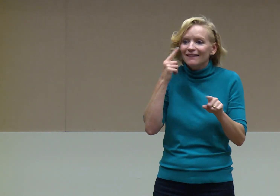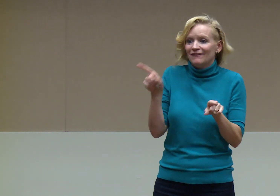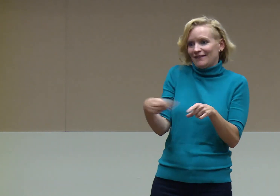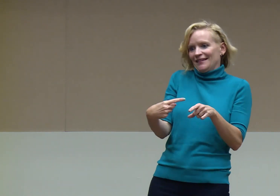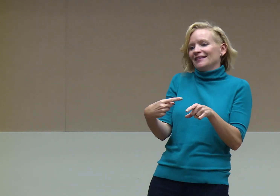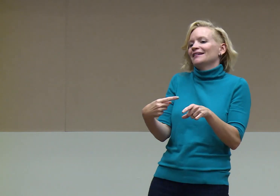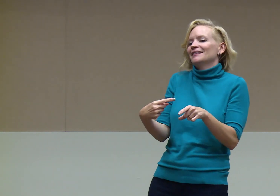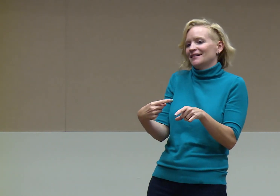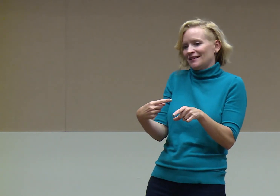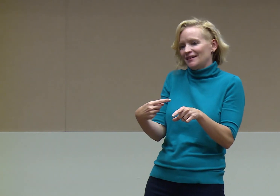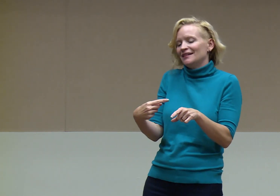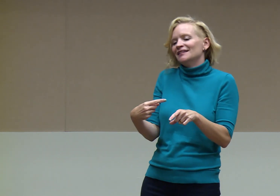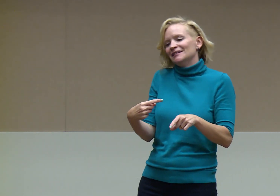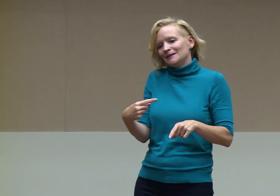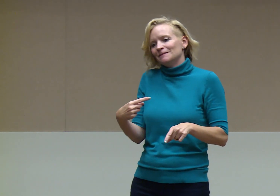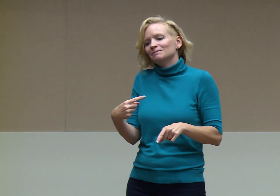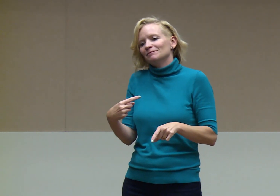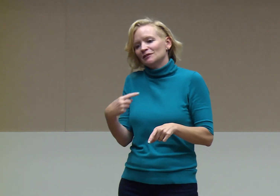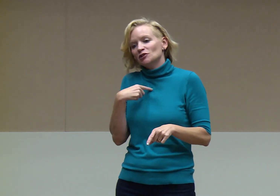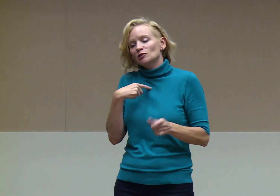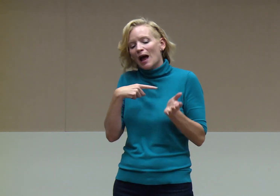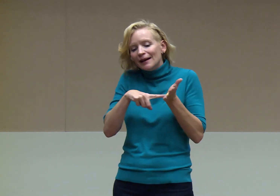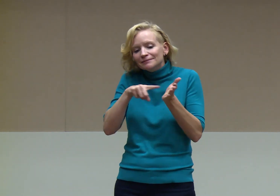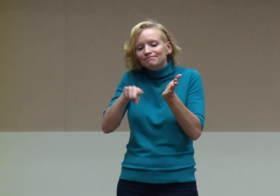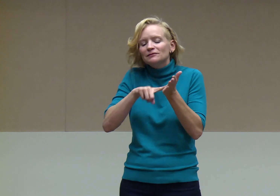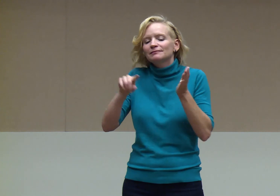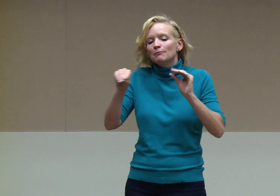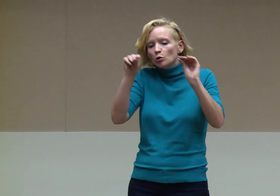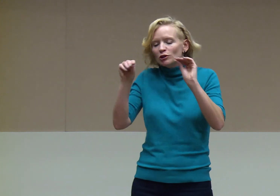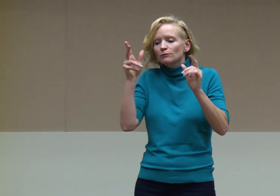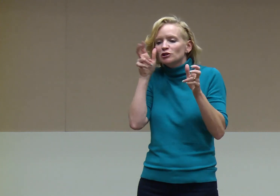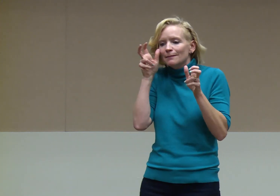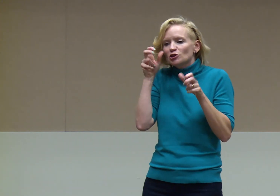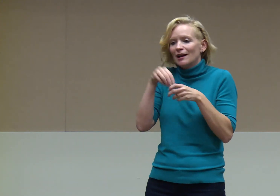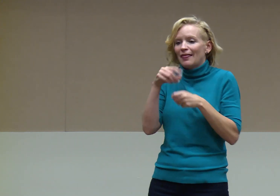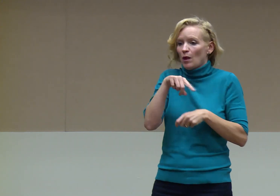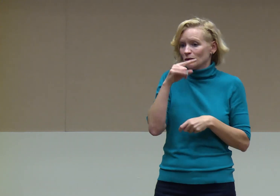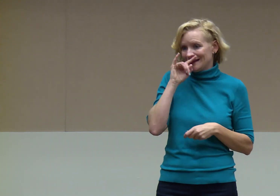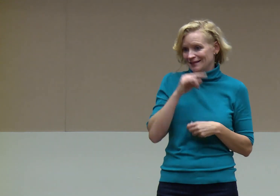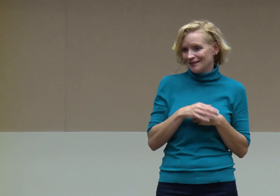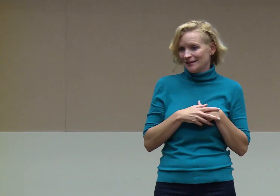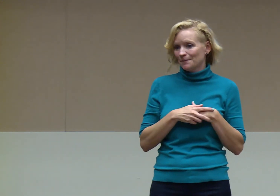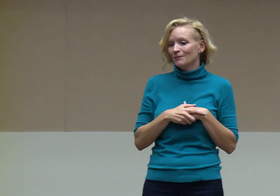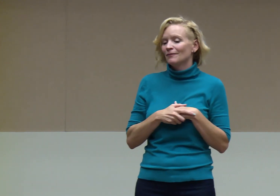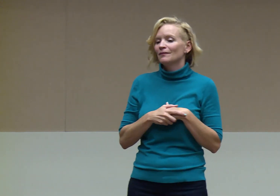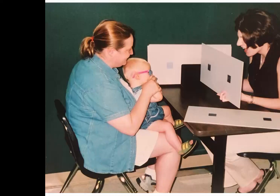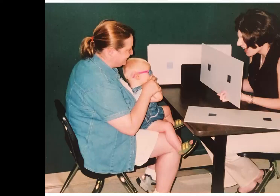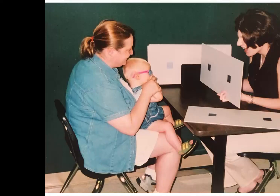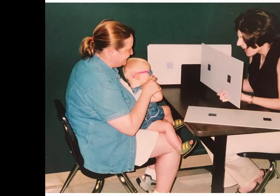but they can't if one is off from the other, so I researched motion perception in those children.